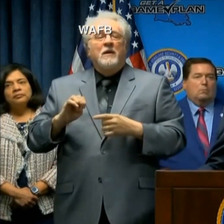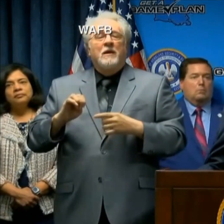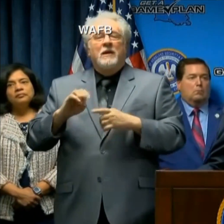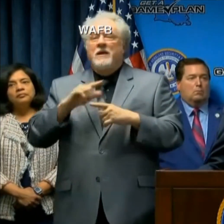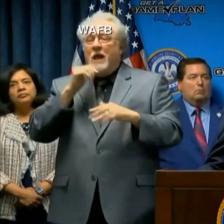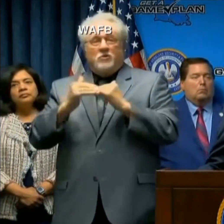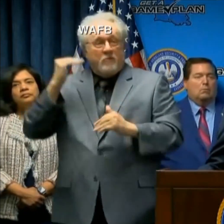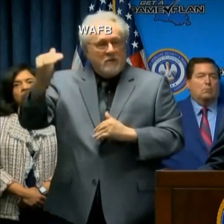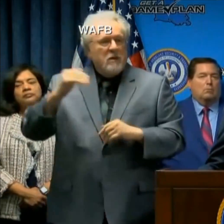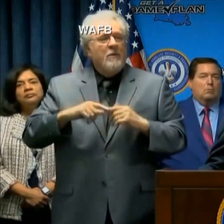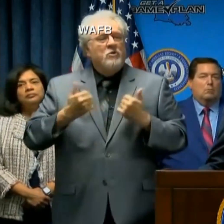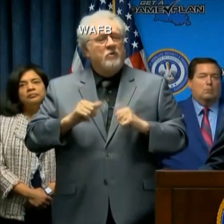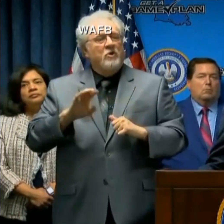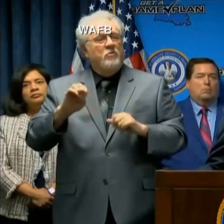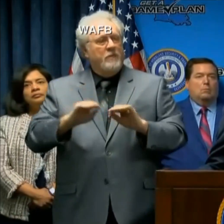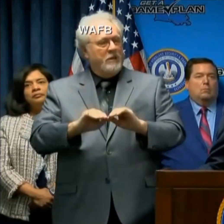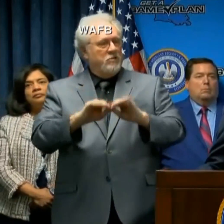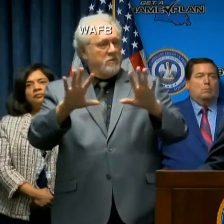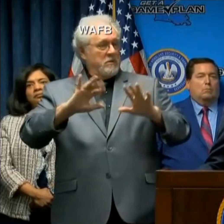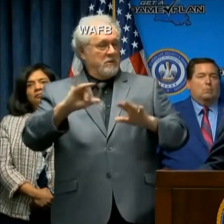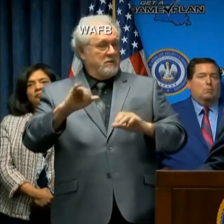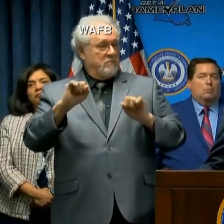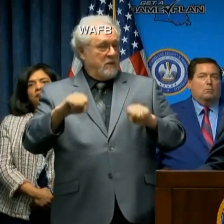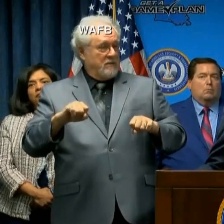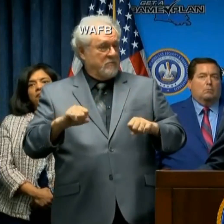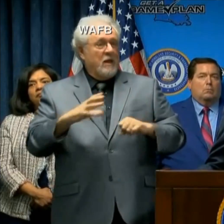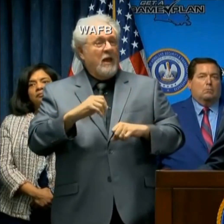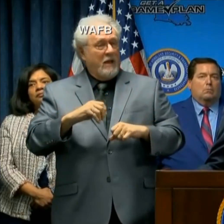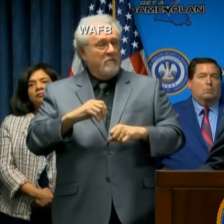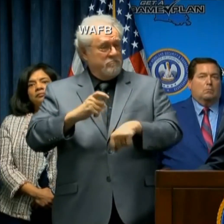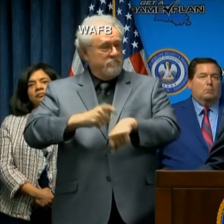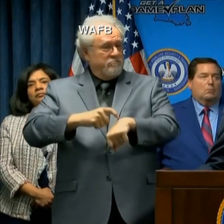to be as transparent as possible and as timely as possible with accurate